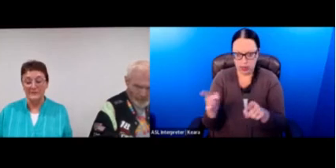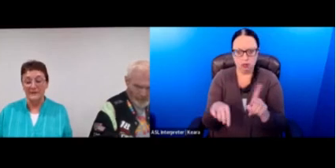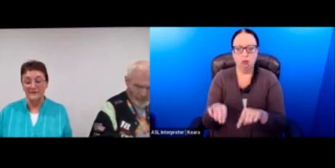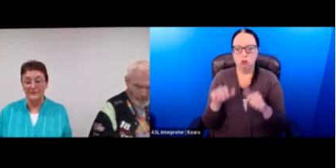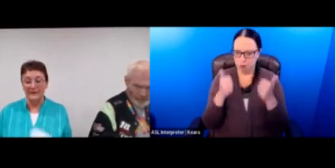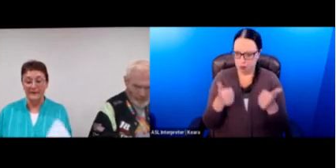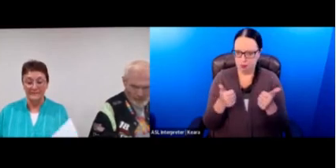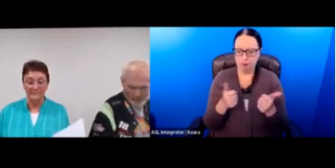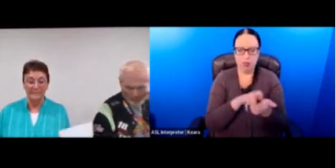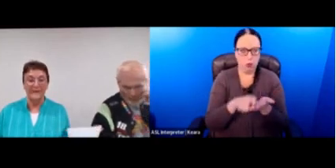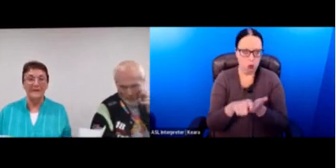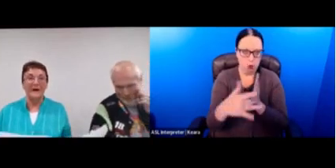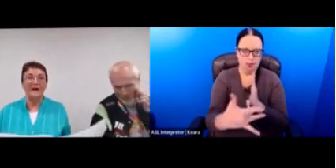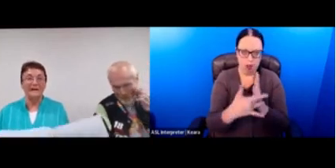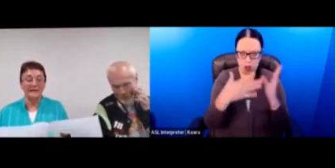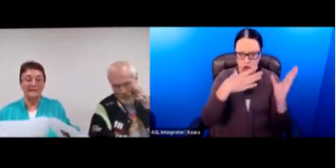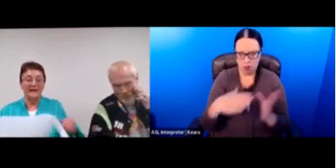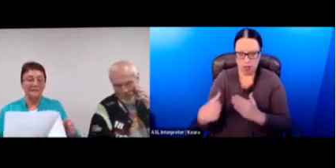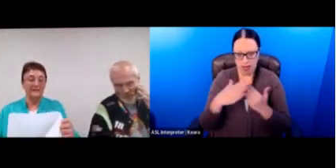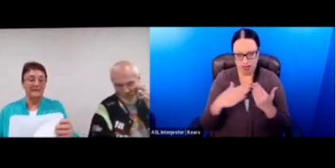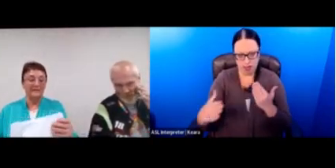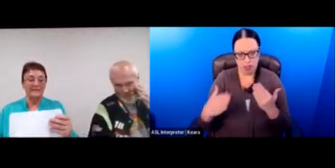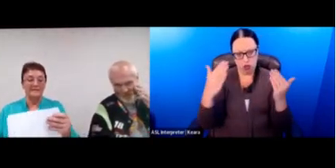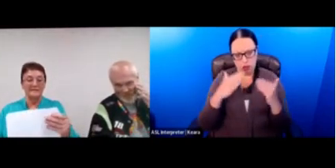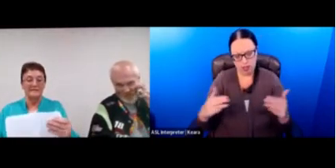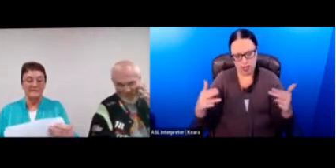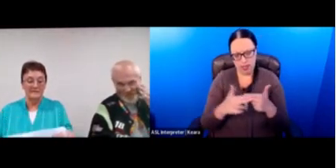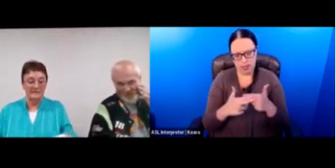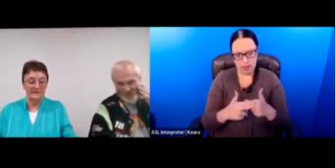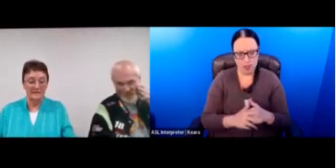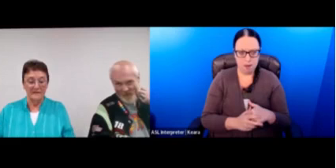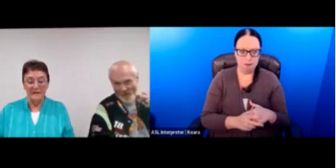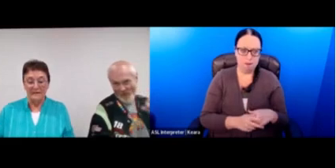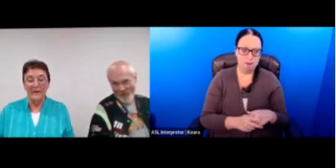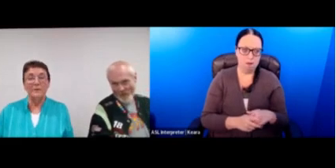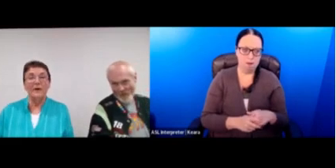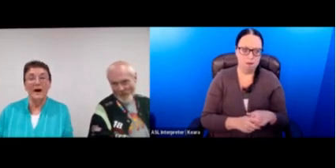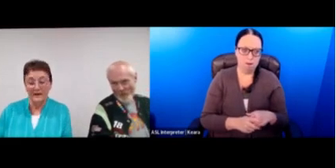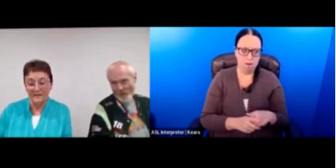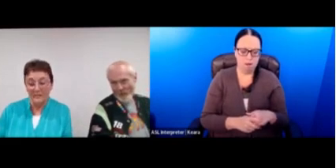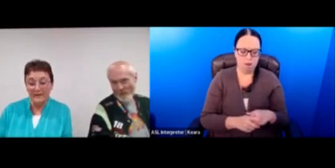proceeded from there. All right, next slide, please. So despite